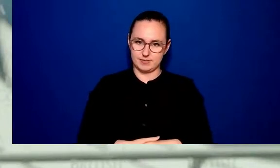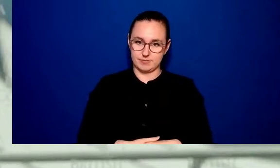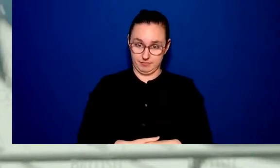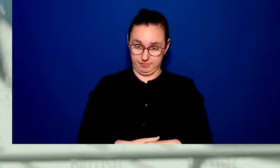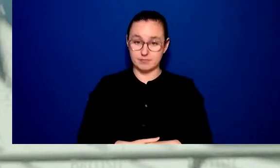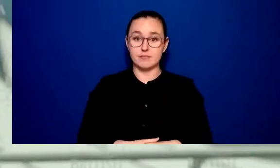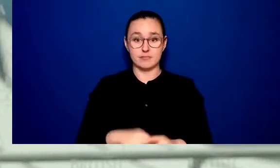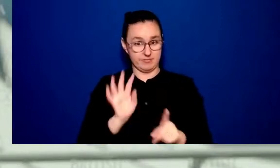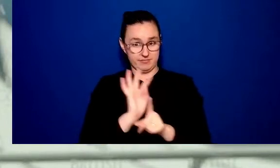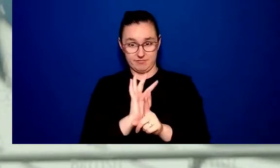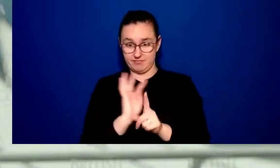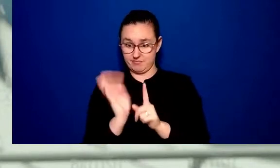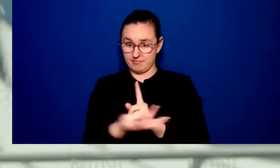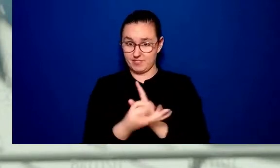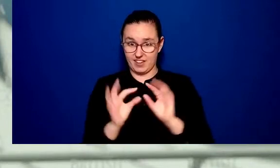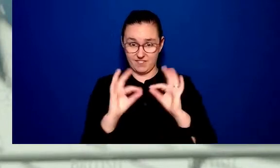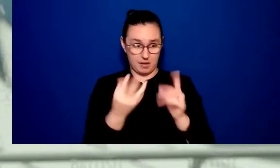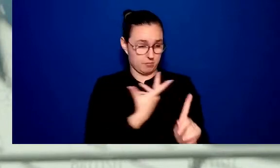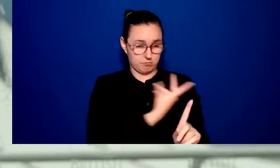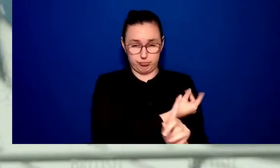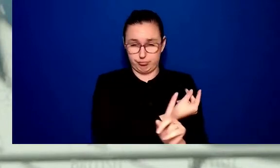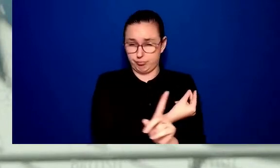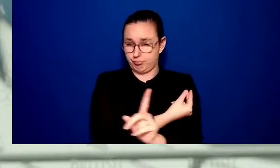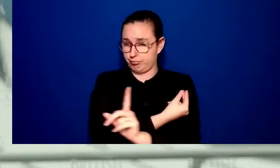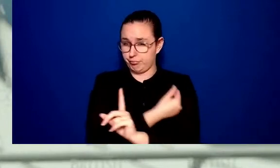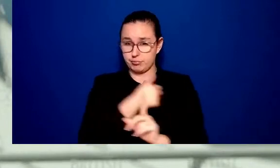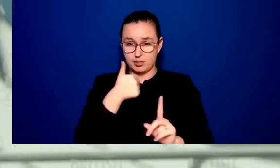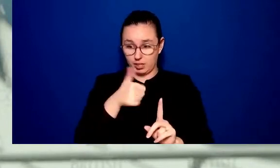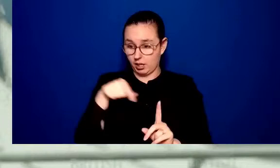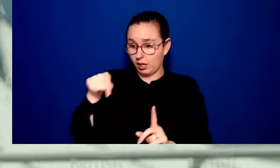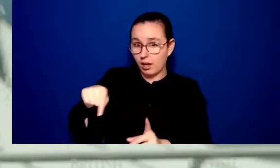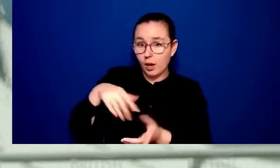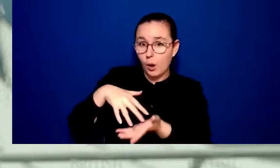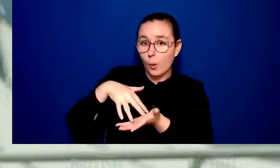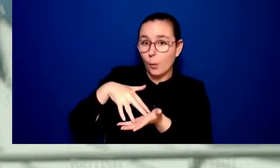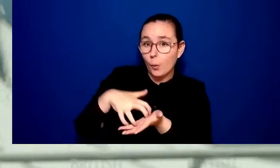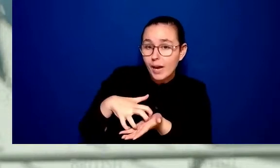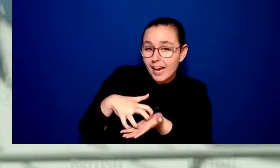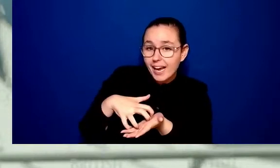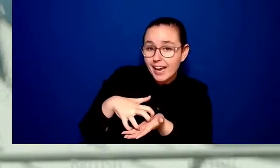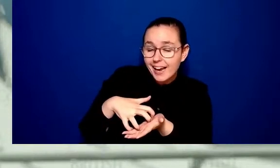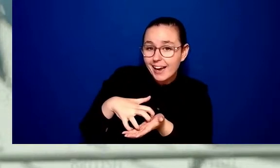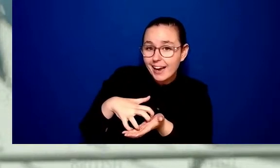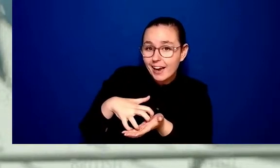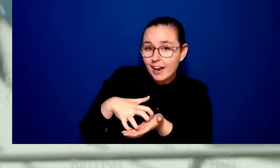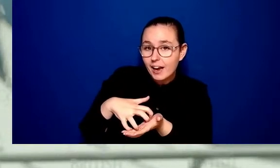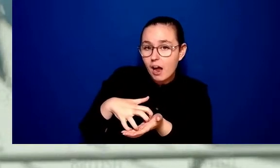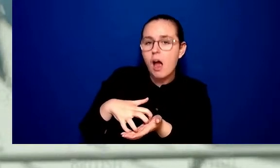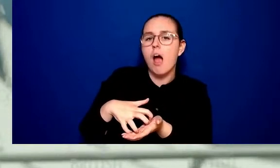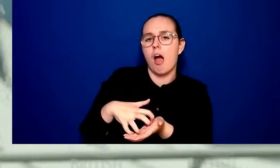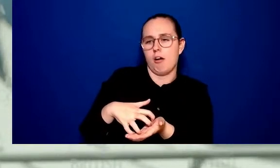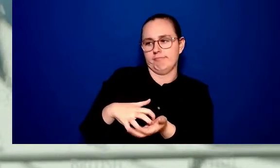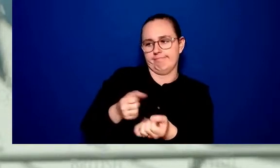those who can't mount a strong immune system response themselves or who are too young